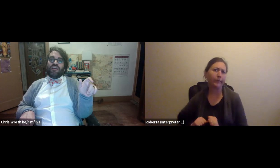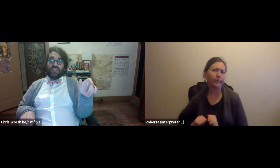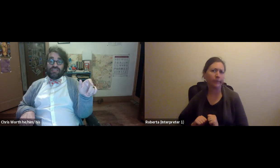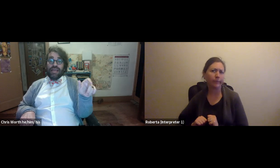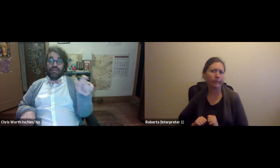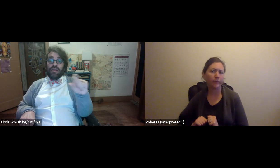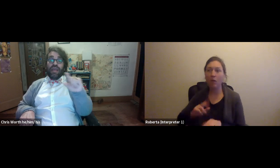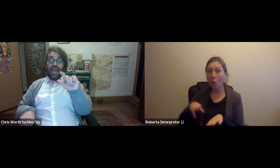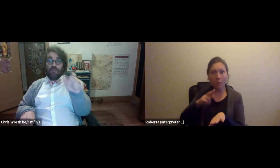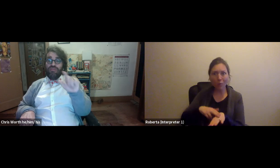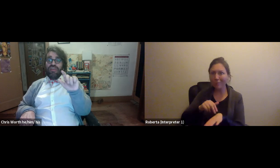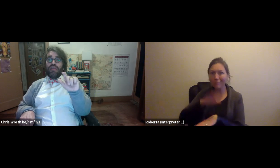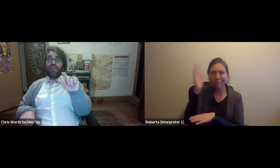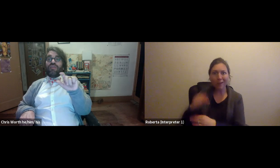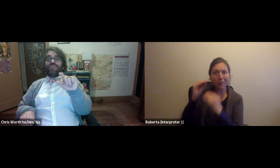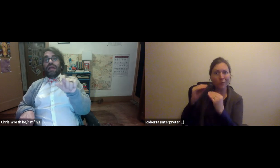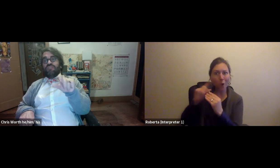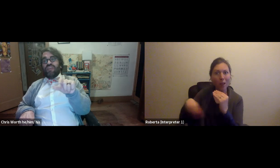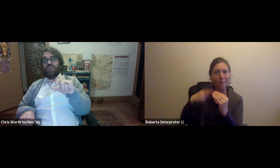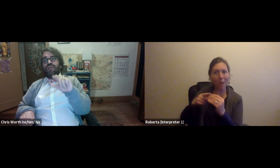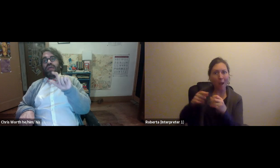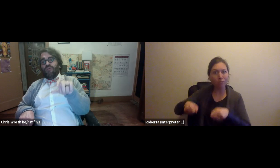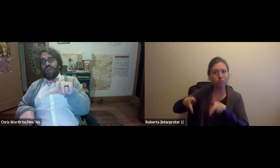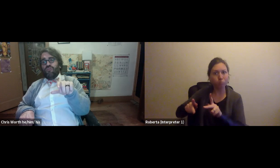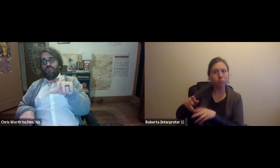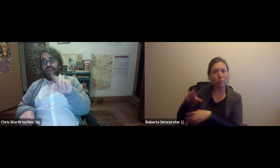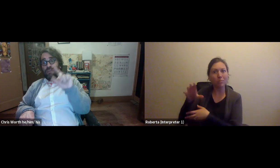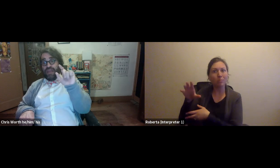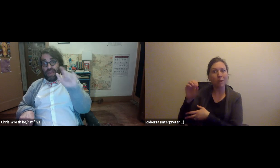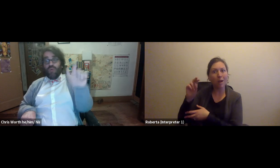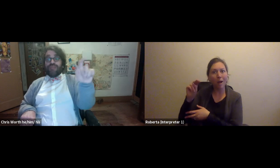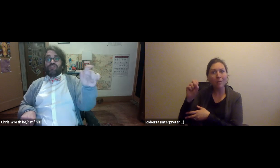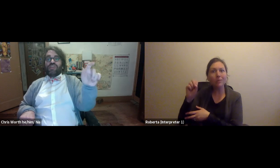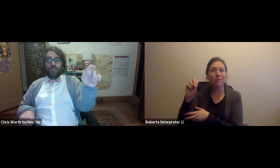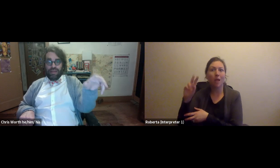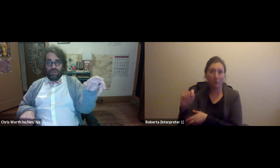consent. Everything that I was hearing at vocational rehab, in West Virginia, mind you,